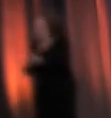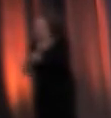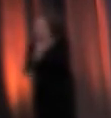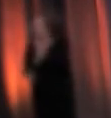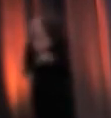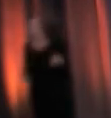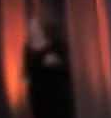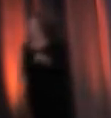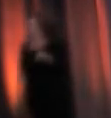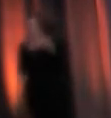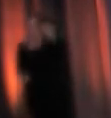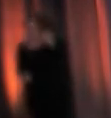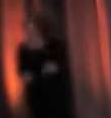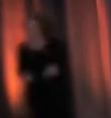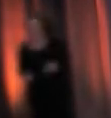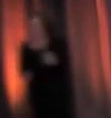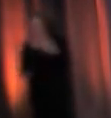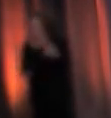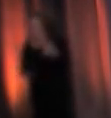in time to hearing impaired users and the deaf community.